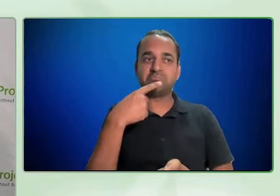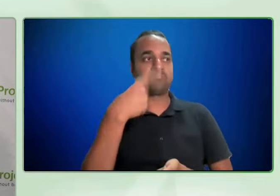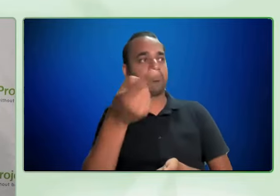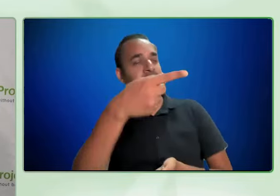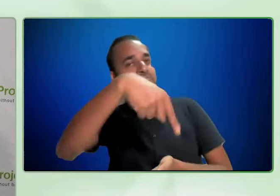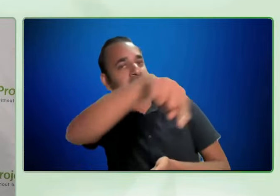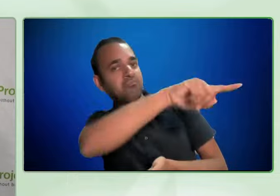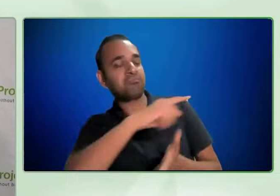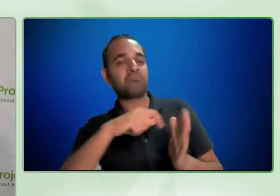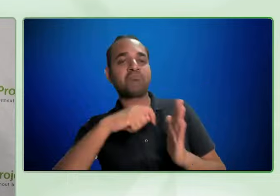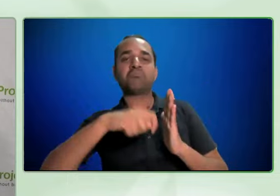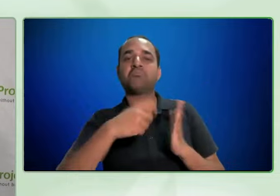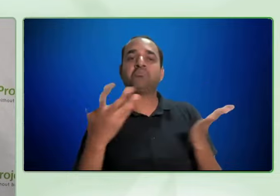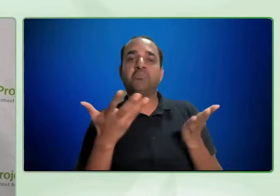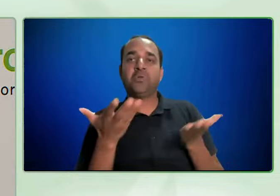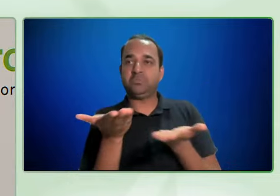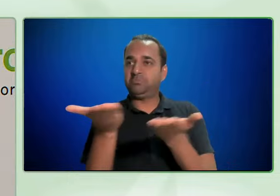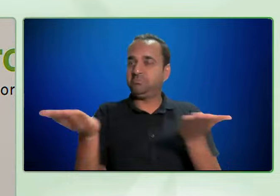the project, the ATHENA project.